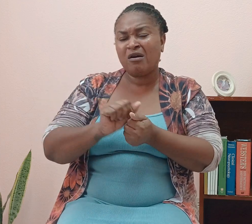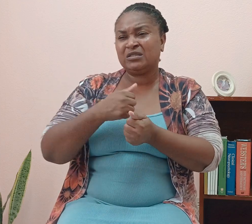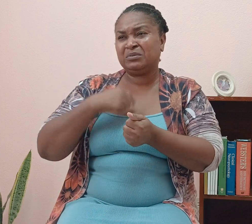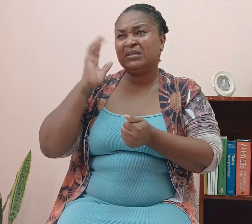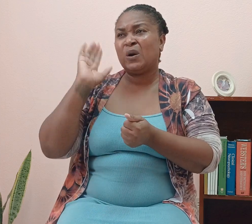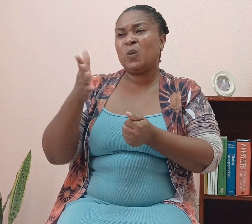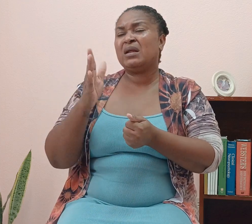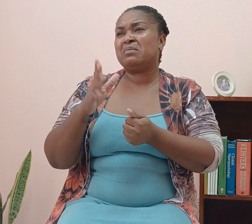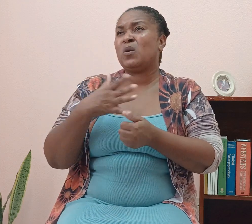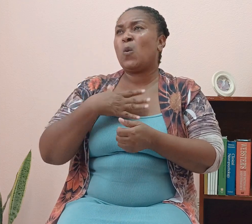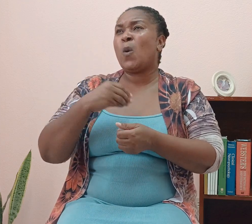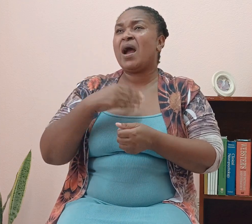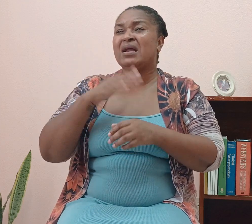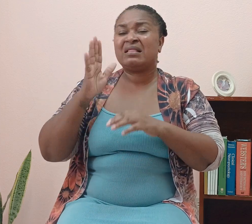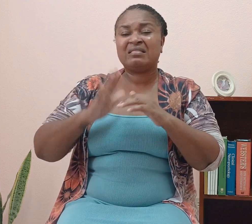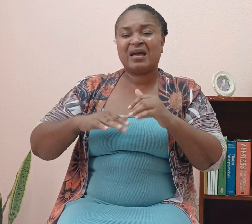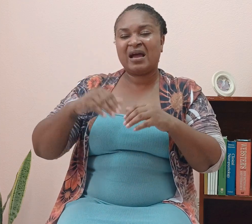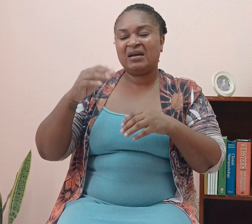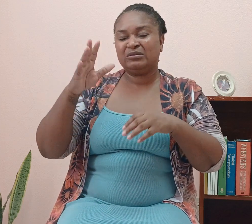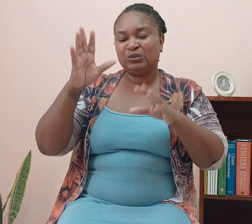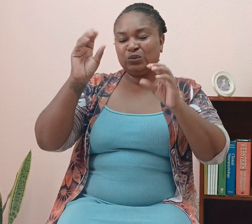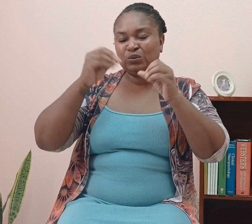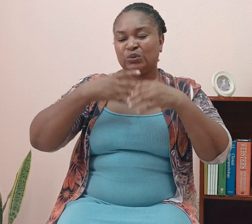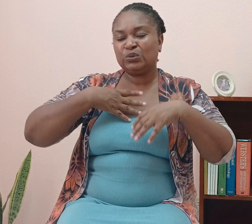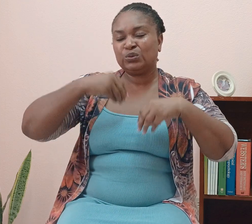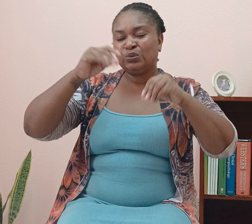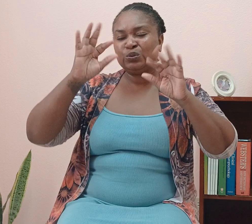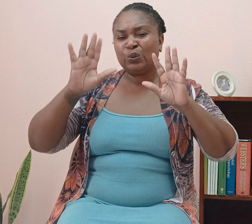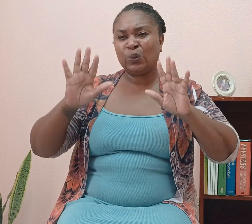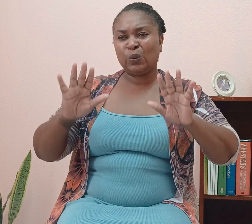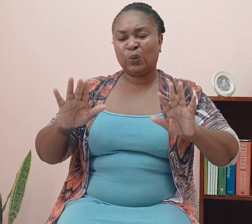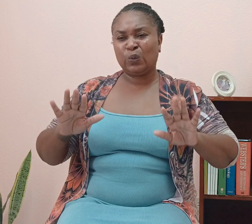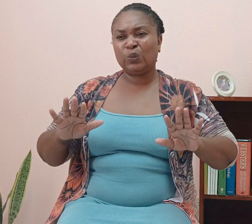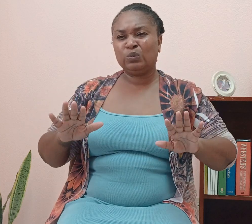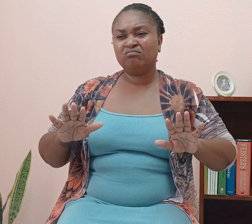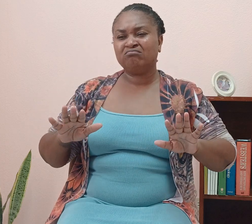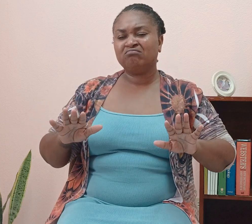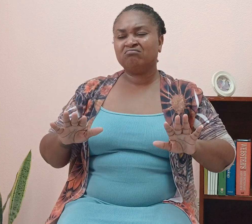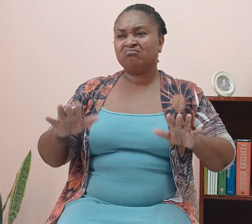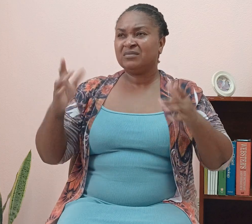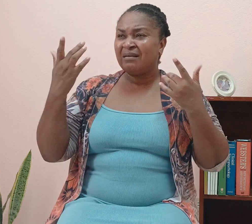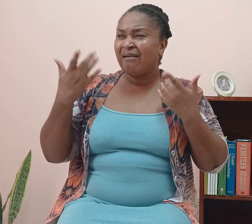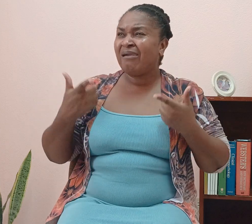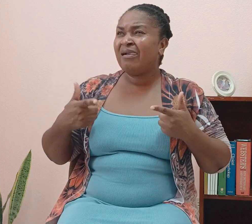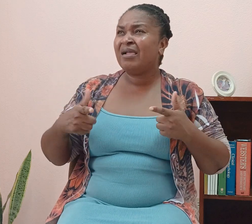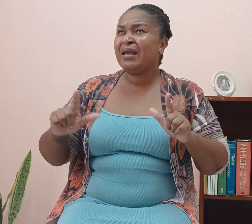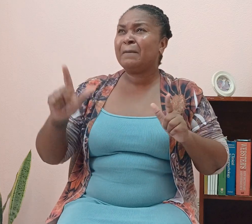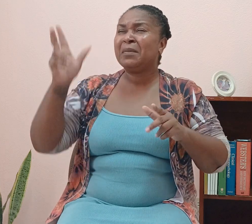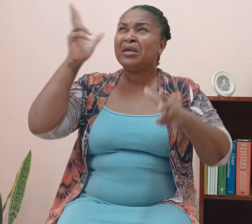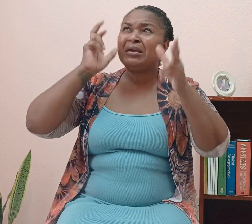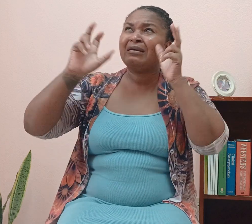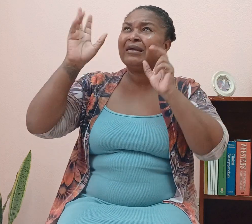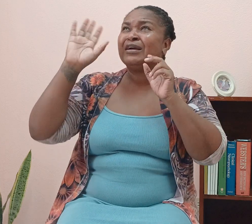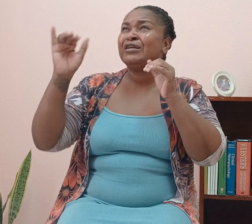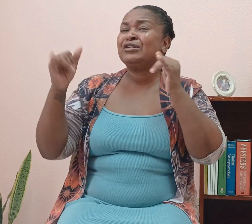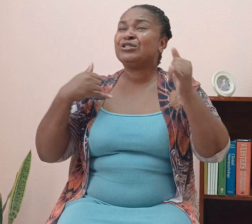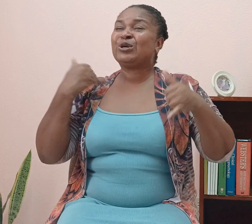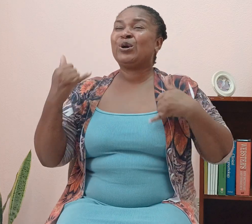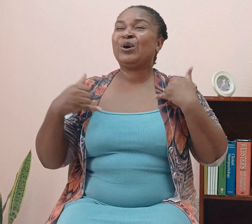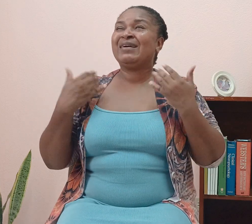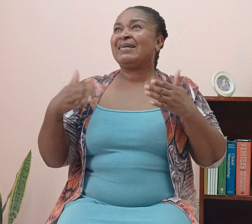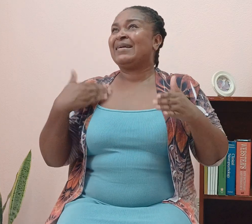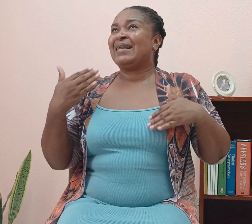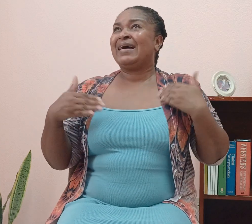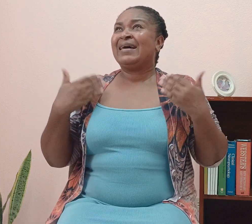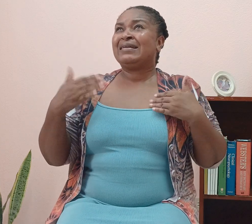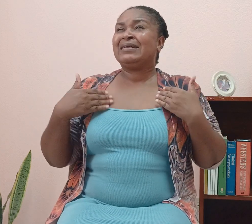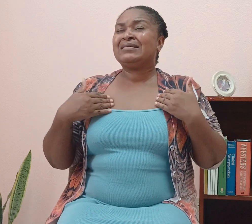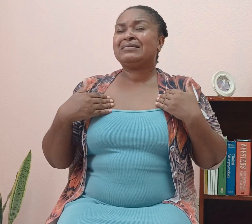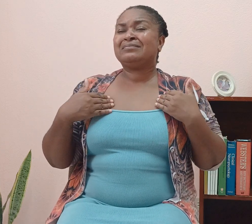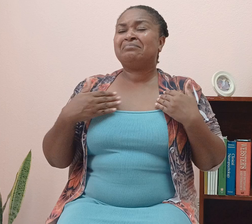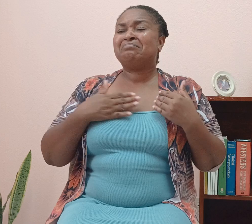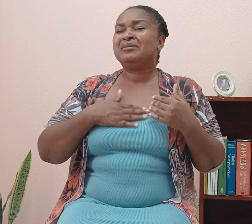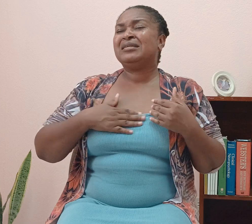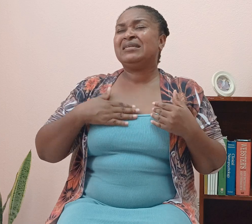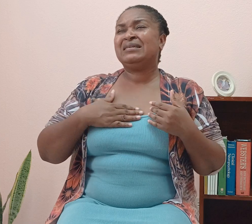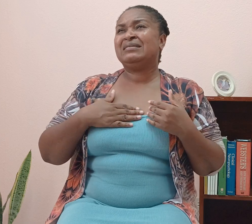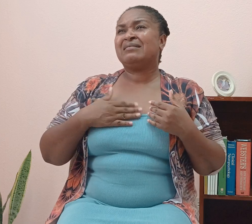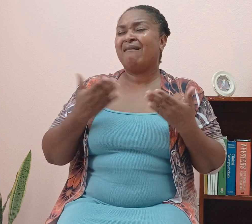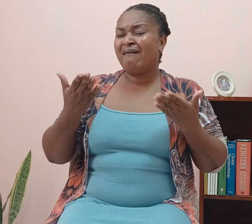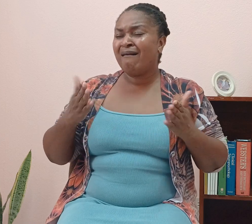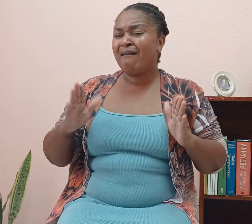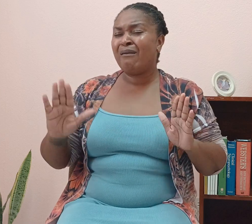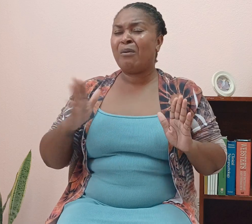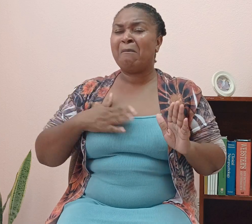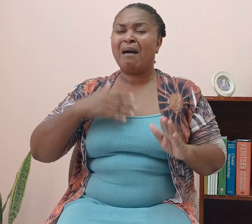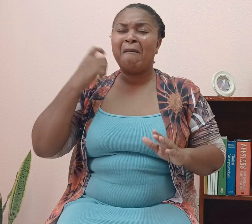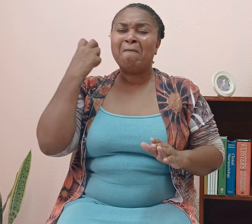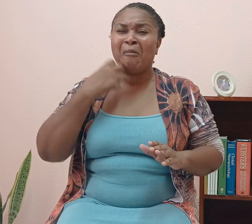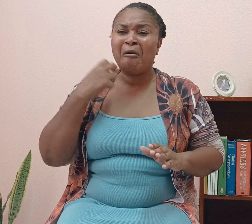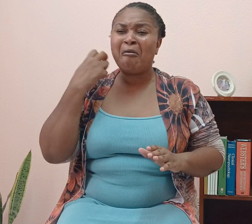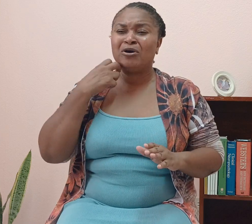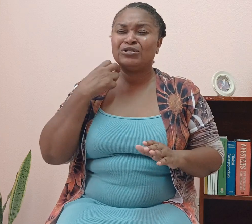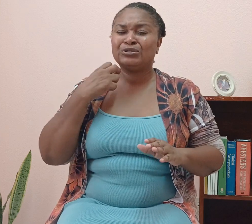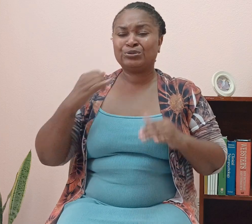8 Let me hear joy and gladness; let the bones you have crushed rejoice.